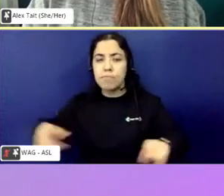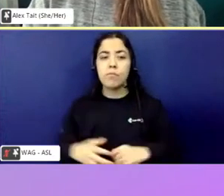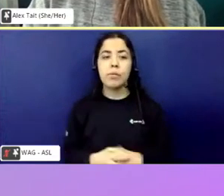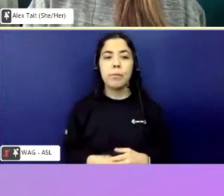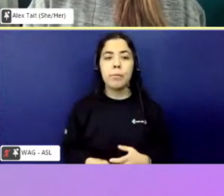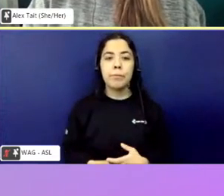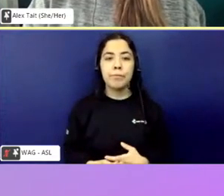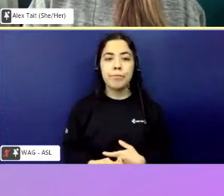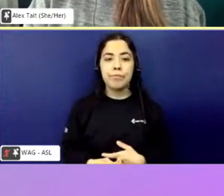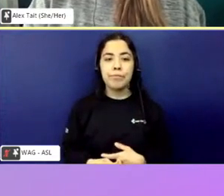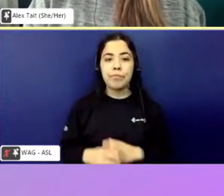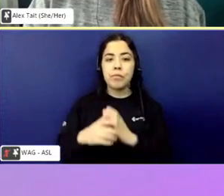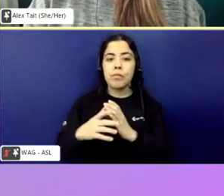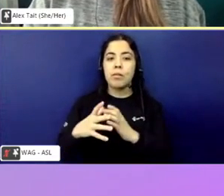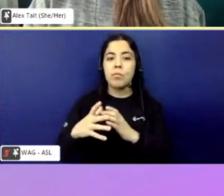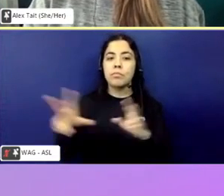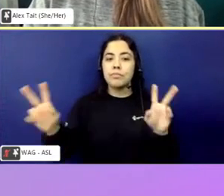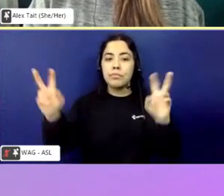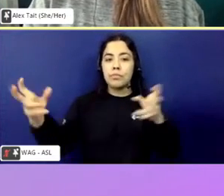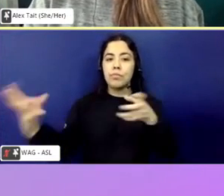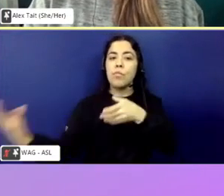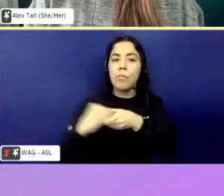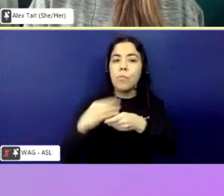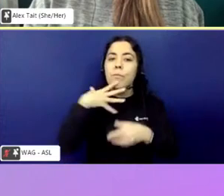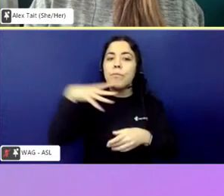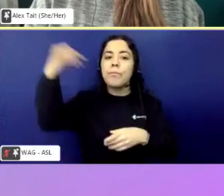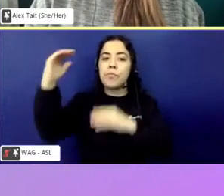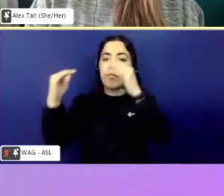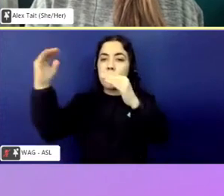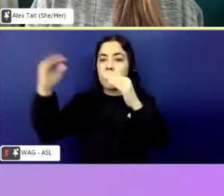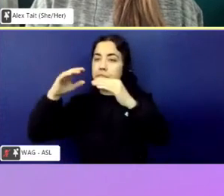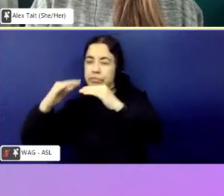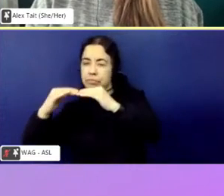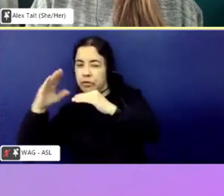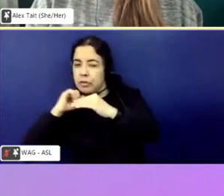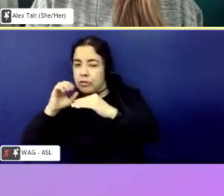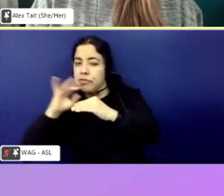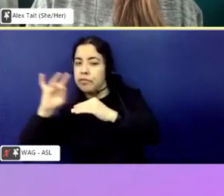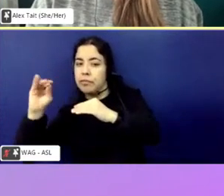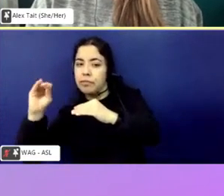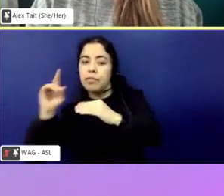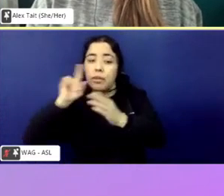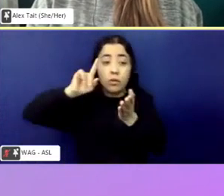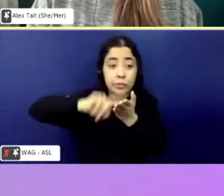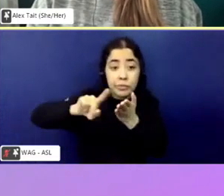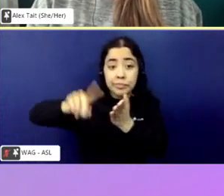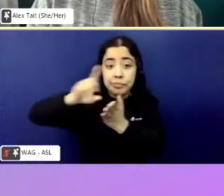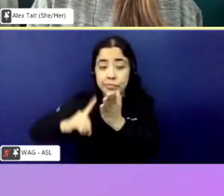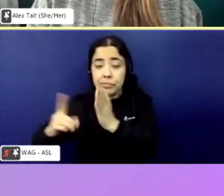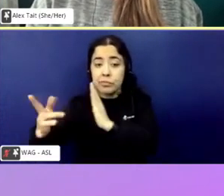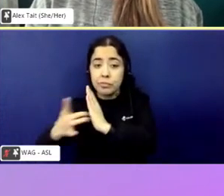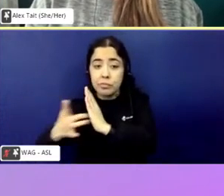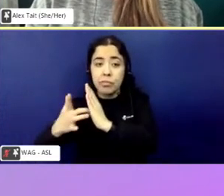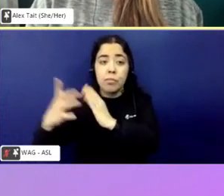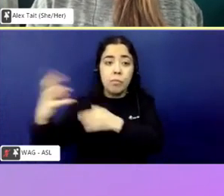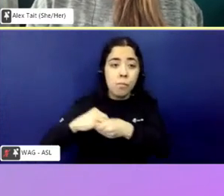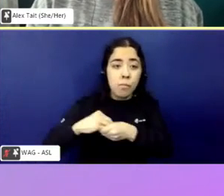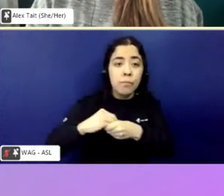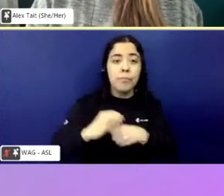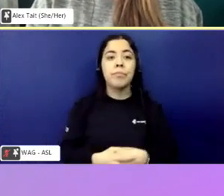as disabled on my survey. The article inclusion of older adults in the research and design of says, digital